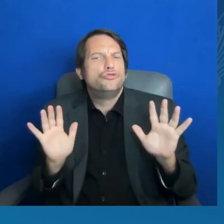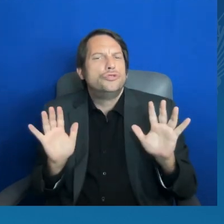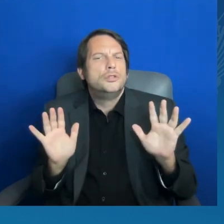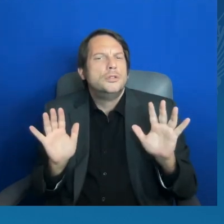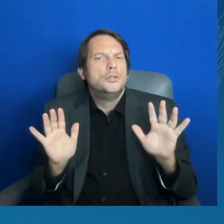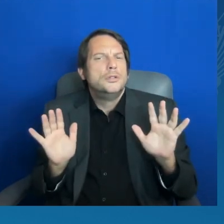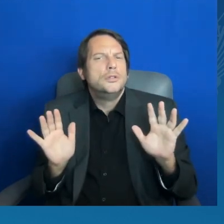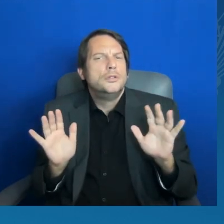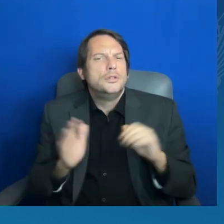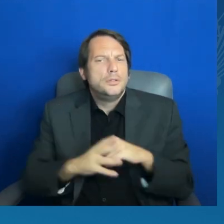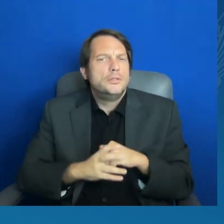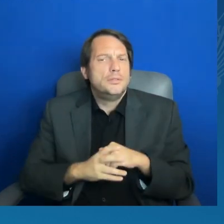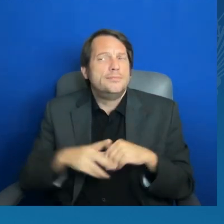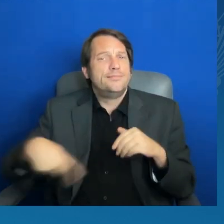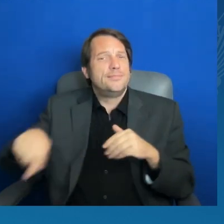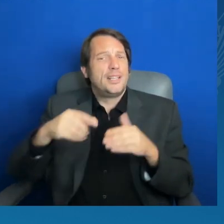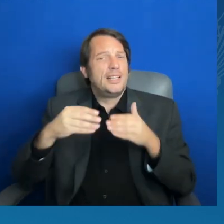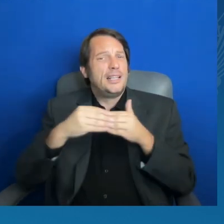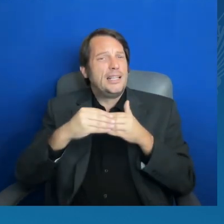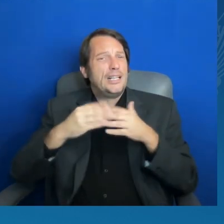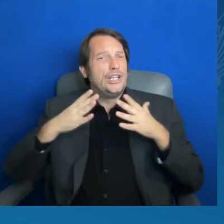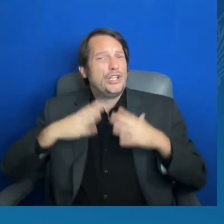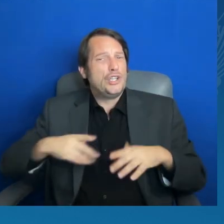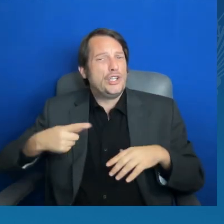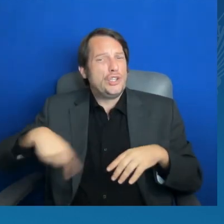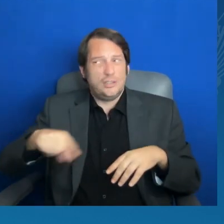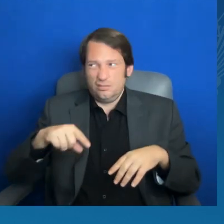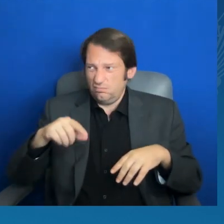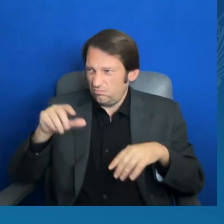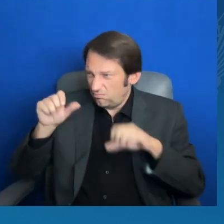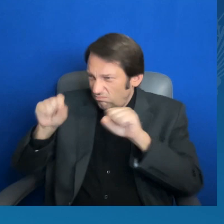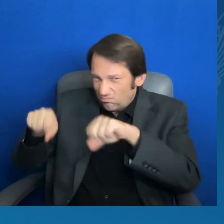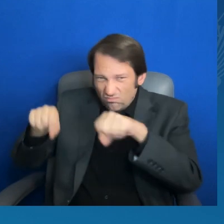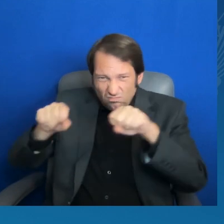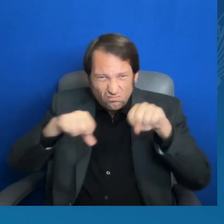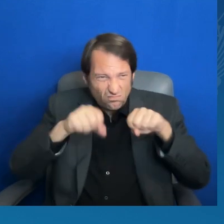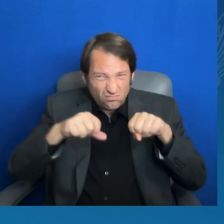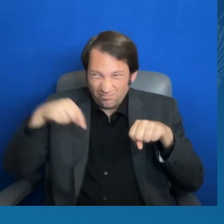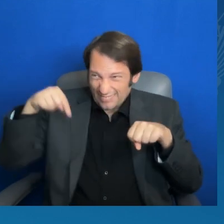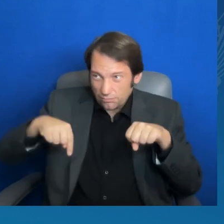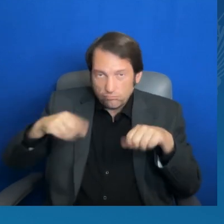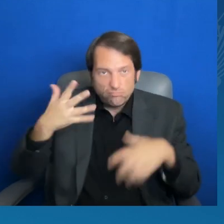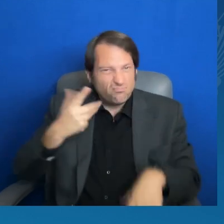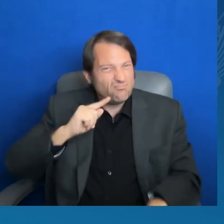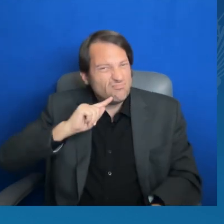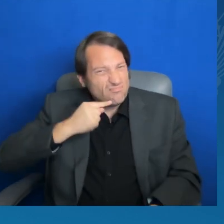because the solutions don't require, by the way, a whole lot of creativity. Mr. George: Right. Right.